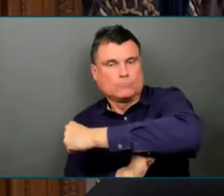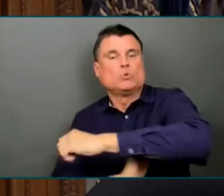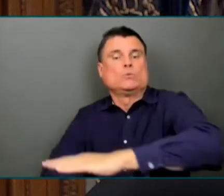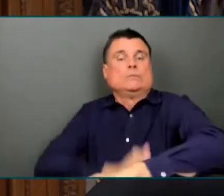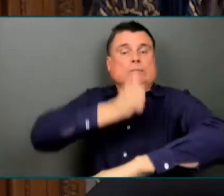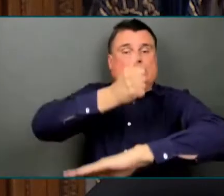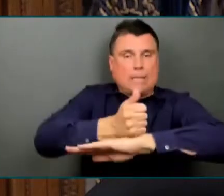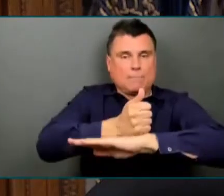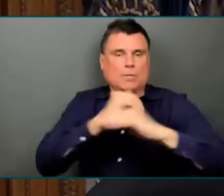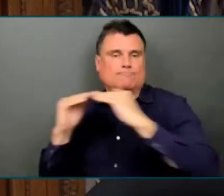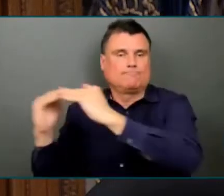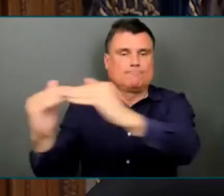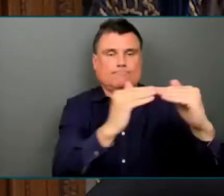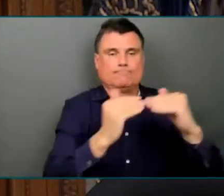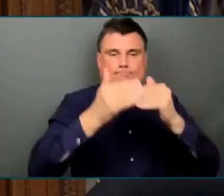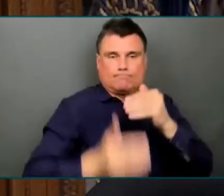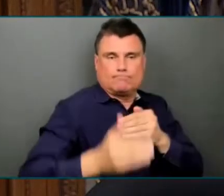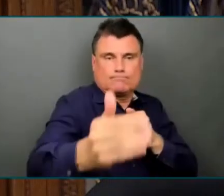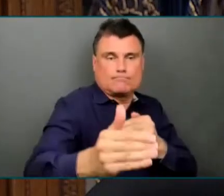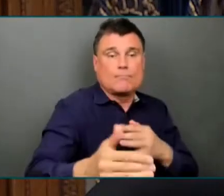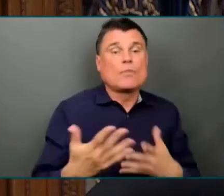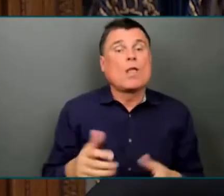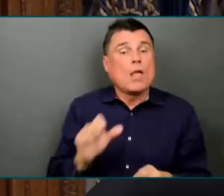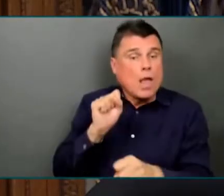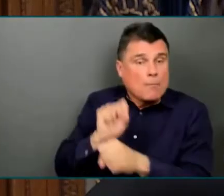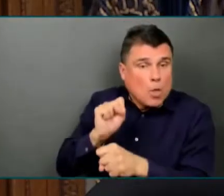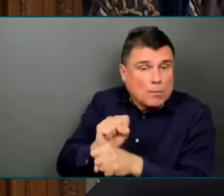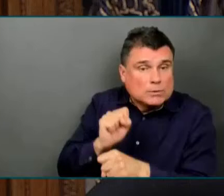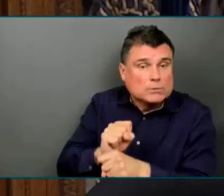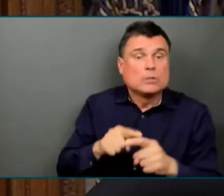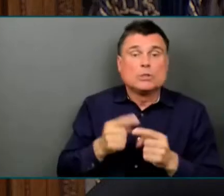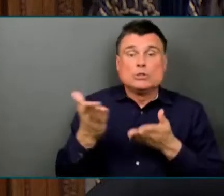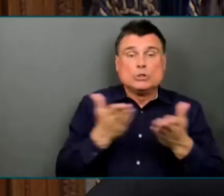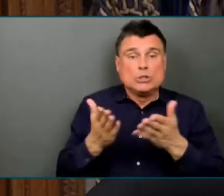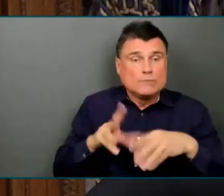the built environment, information and communications, transportation, health,